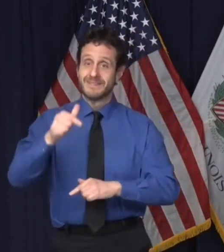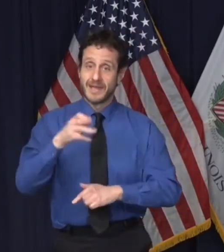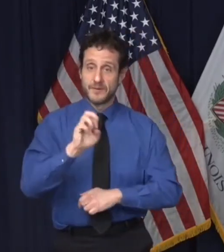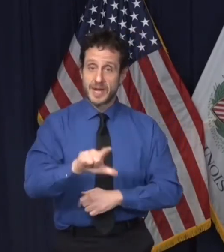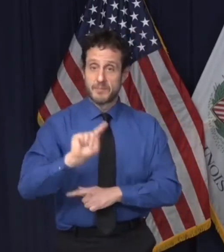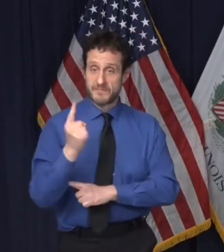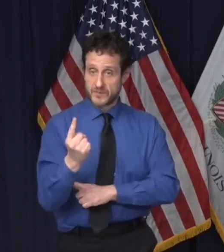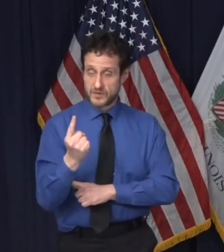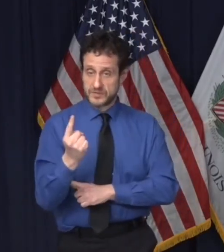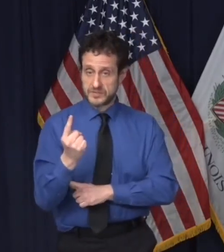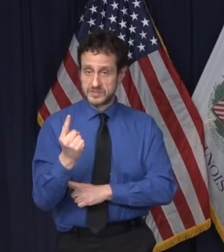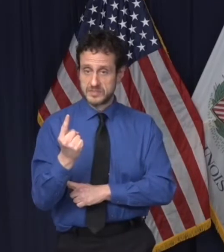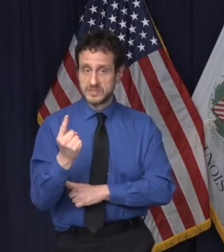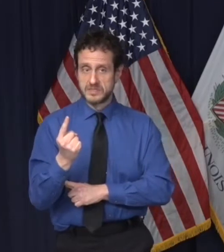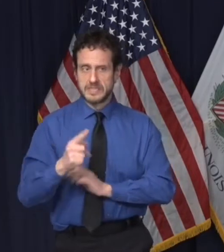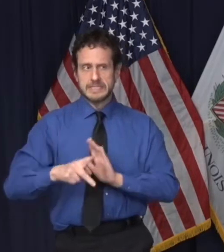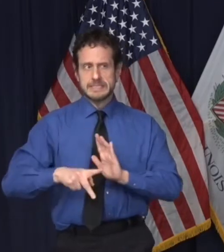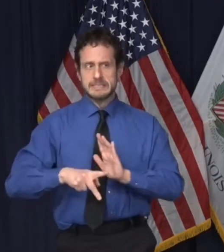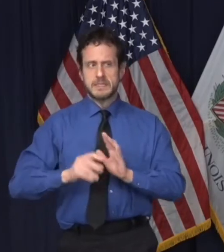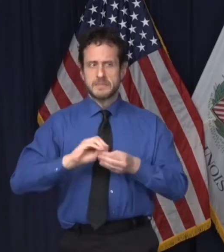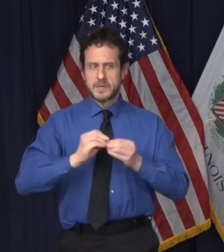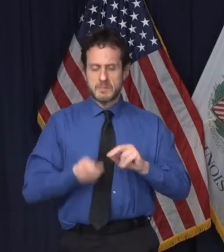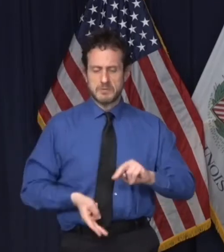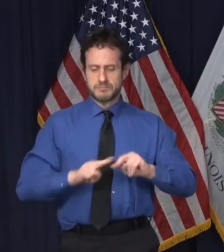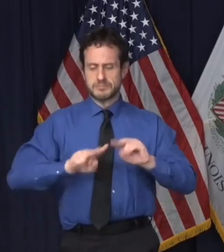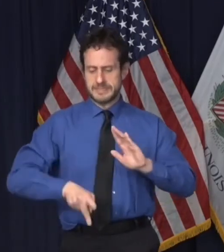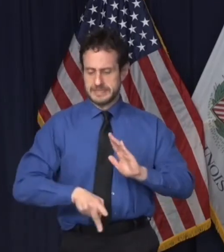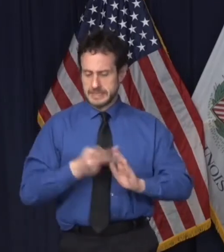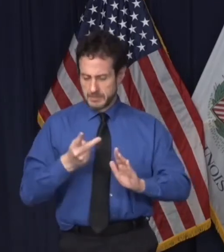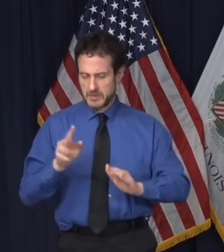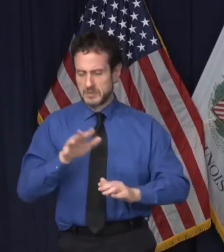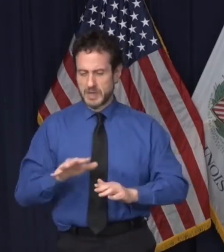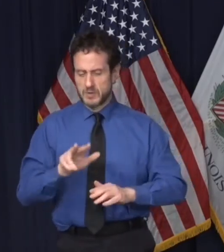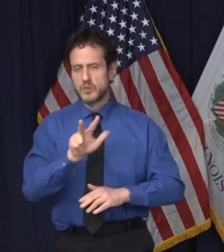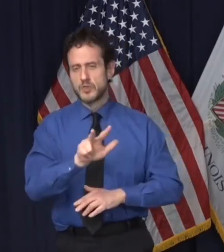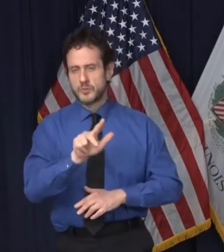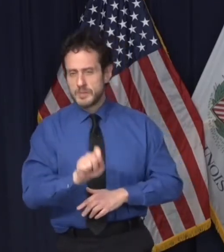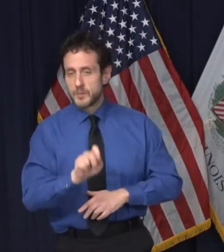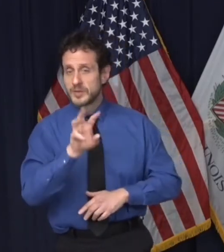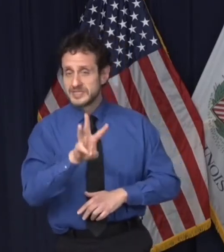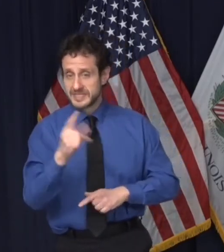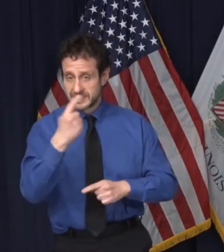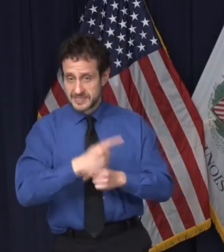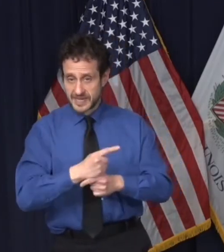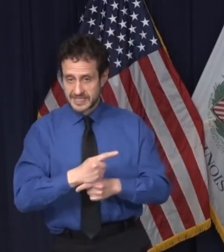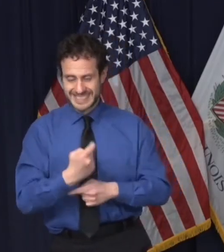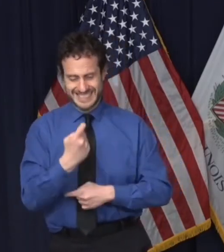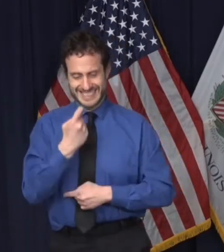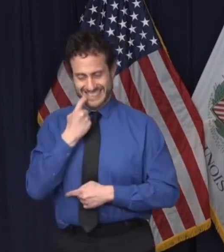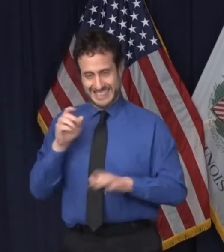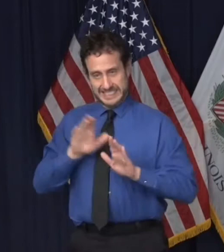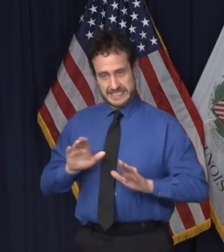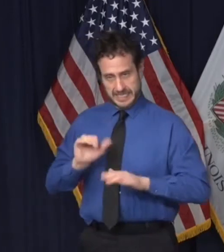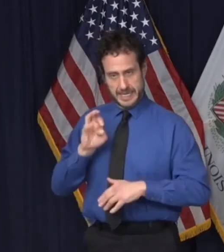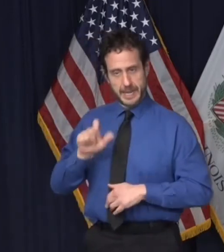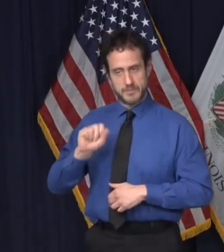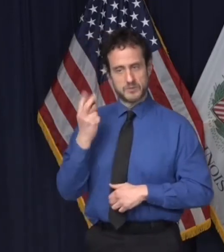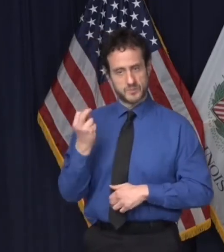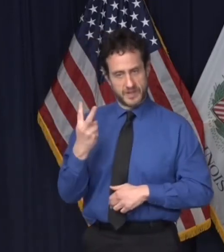DAYS. BY APRIL 1 THAT RATE HAD INCREASED TO AROUND 3.6 DAYS.